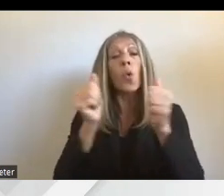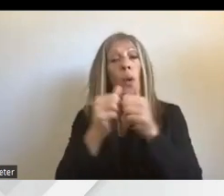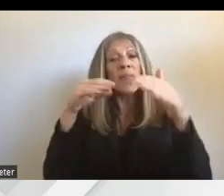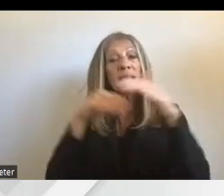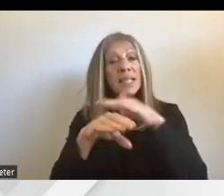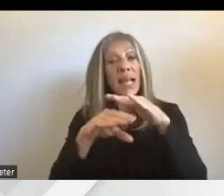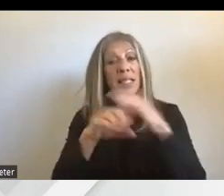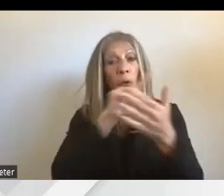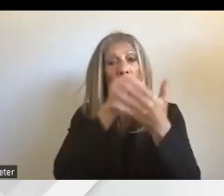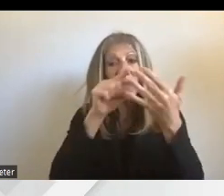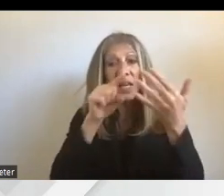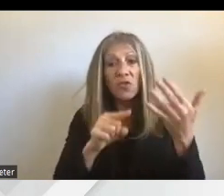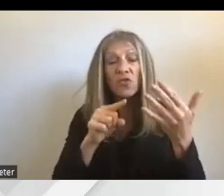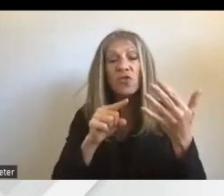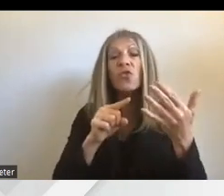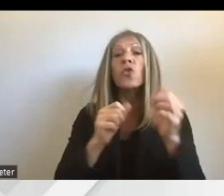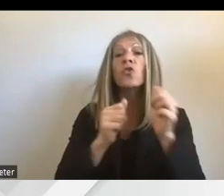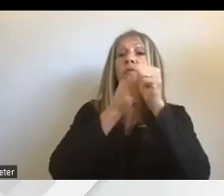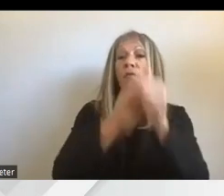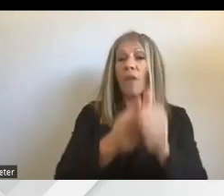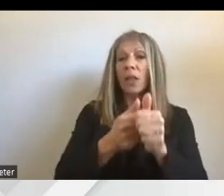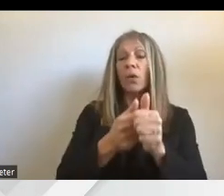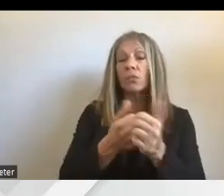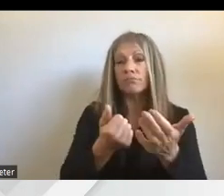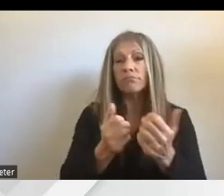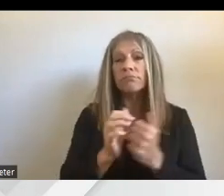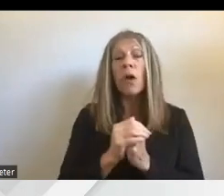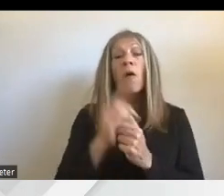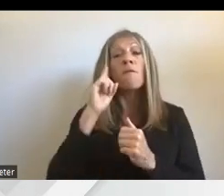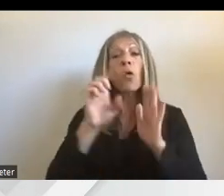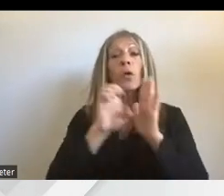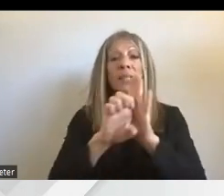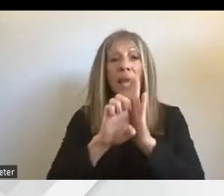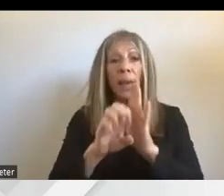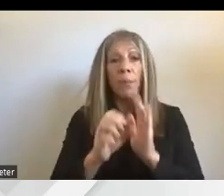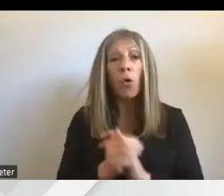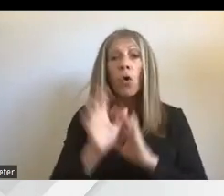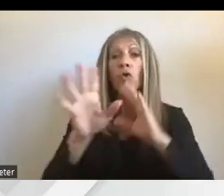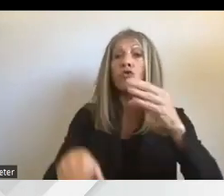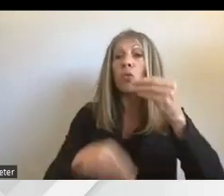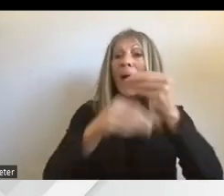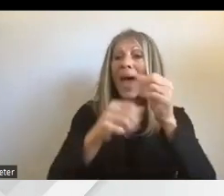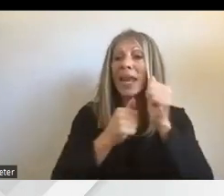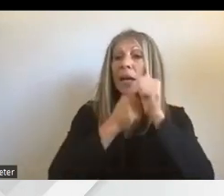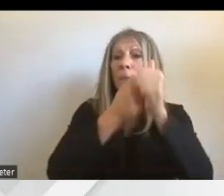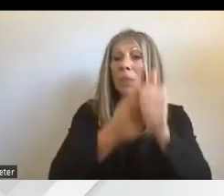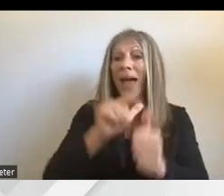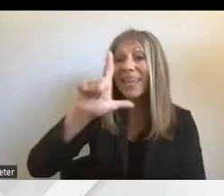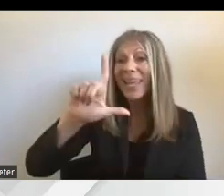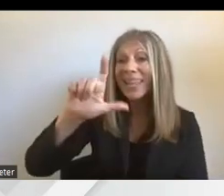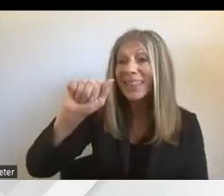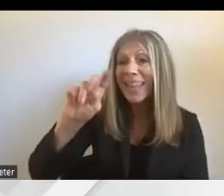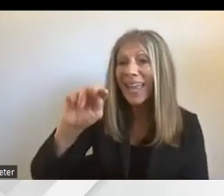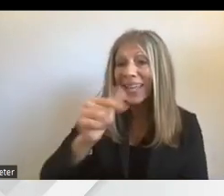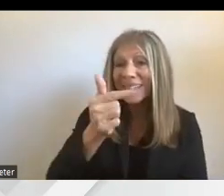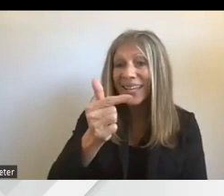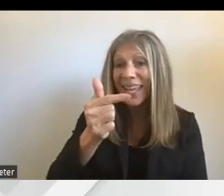features to achieve compliance. For example, to add a compliant landing, the slope of an